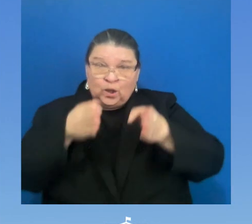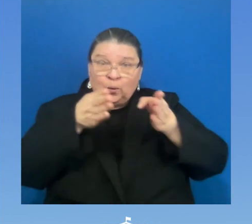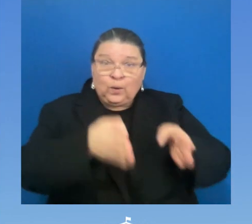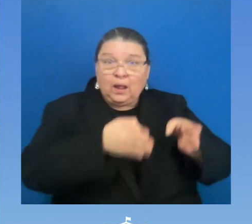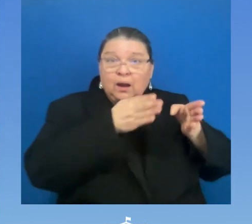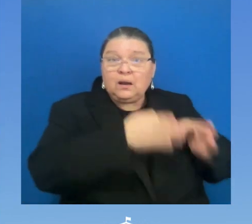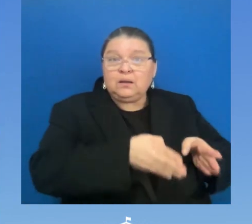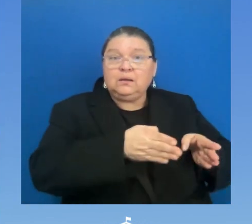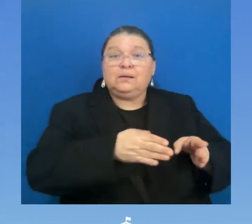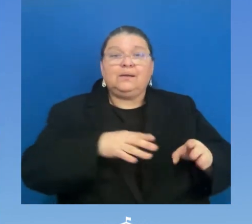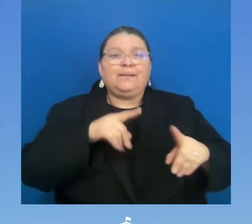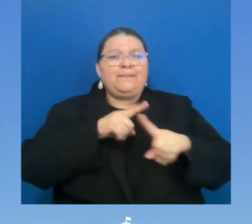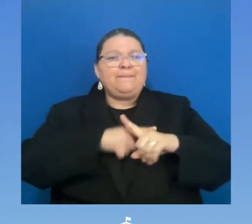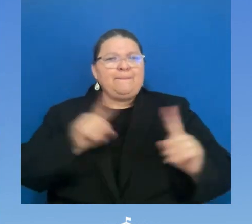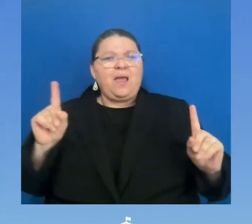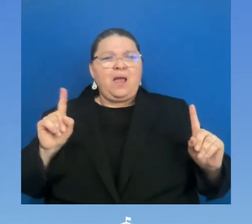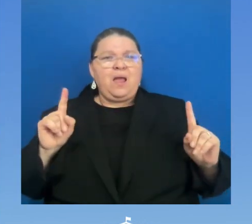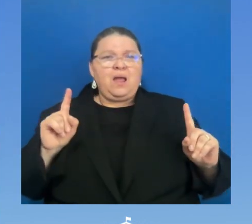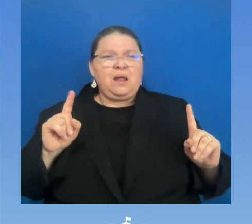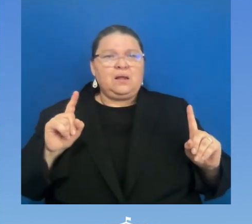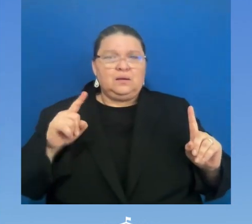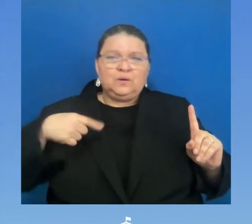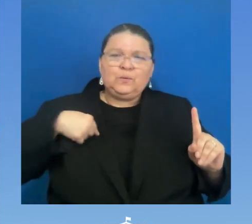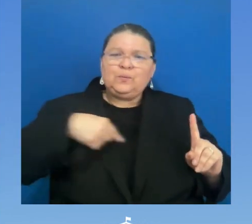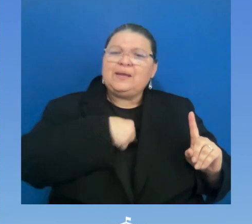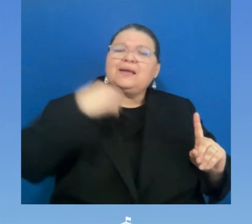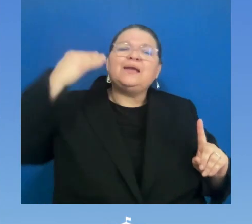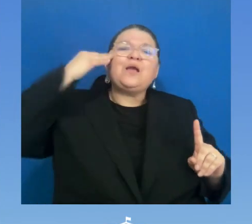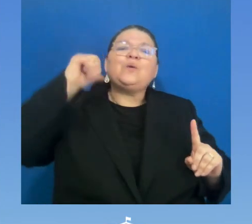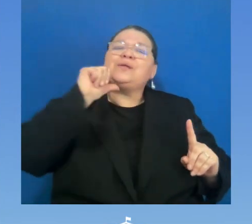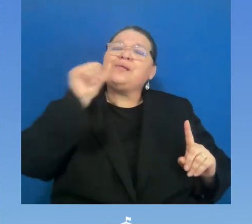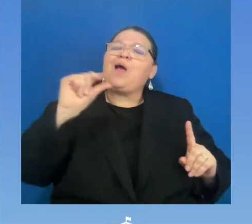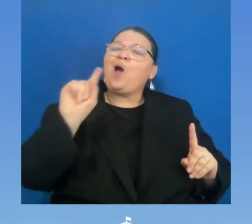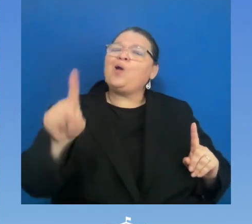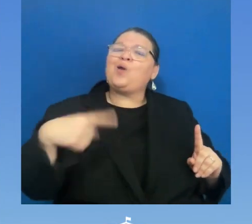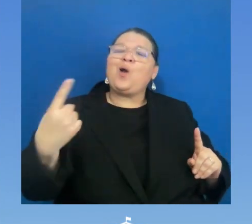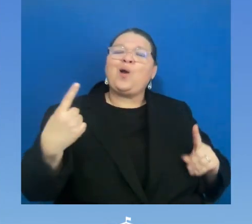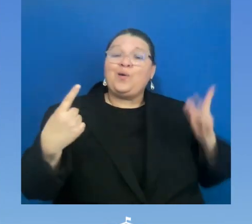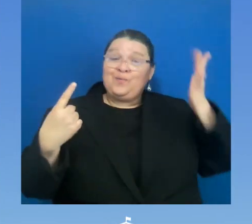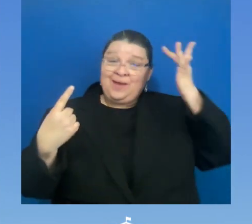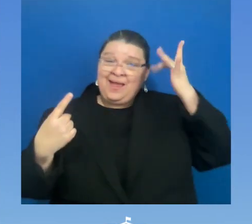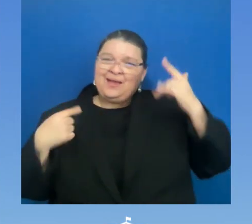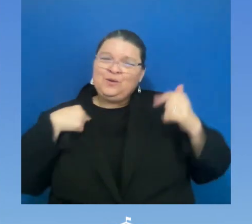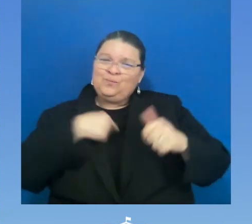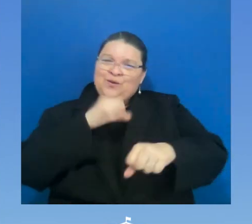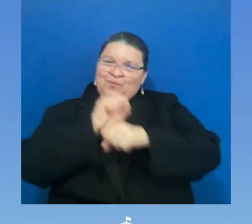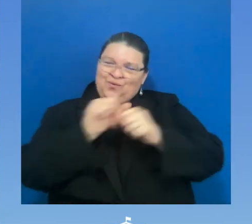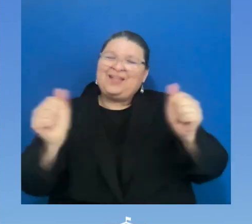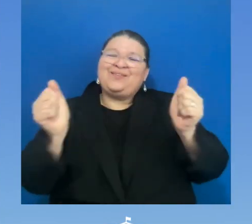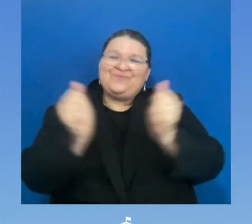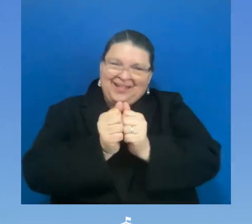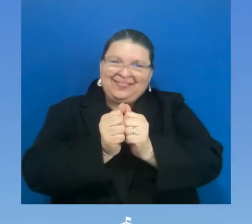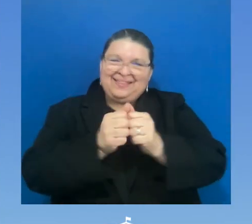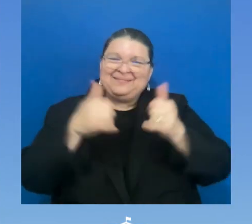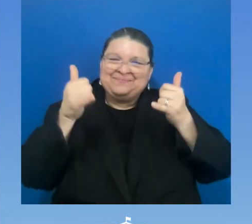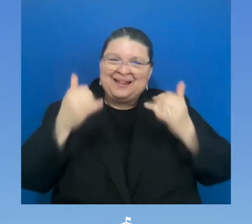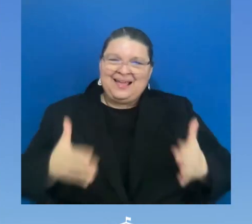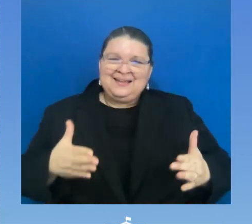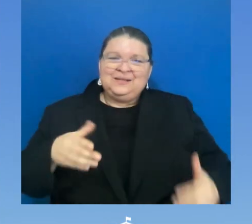you knew that you weren't alone. You all were in it together. Ms. O'Hara: For sure. I think that feeling that unity and recognizing how powerful we were,